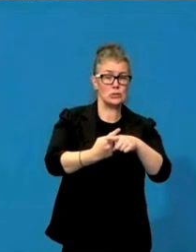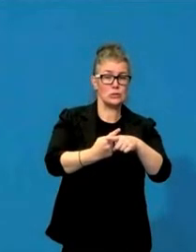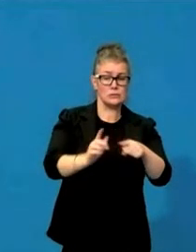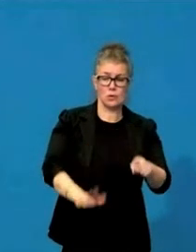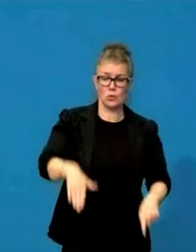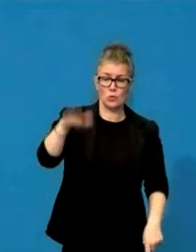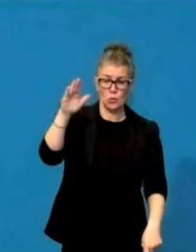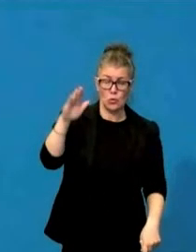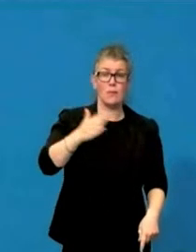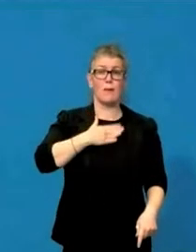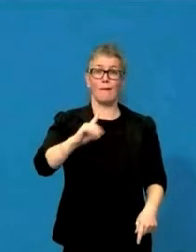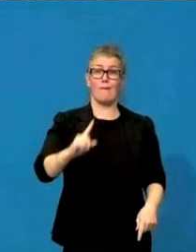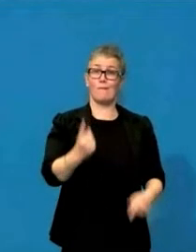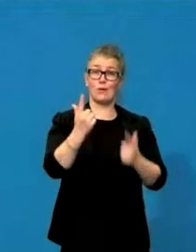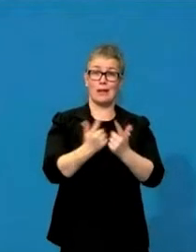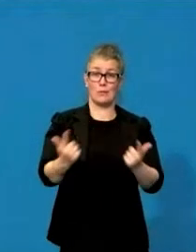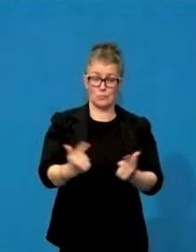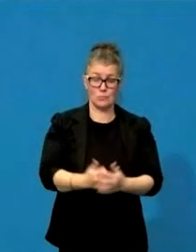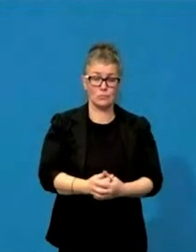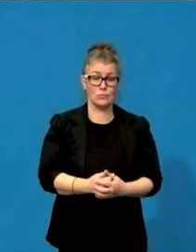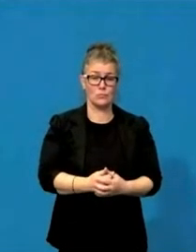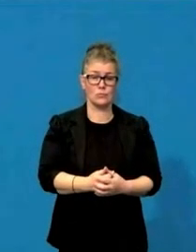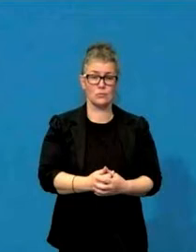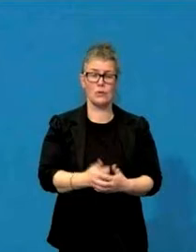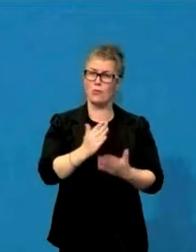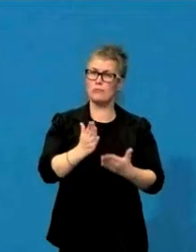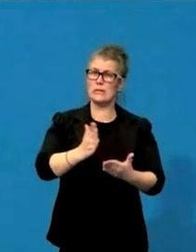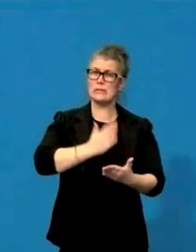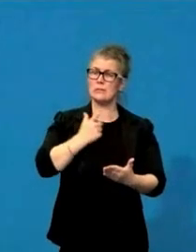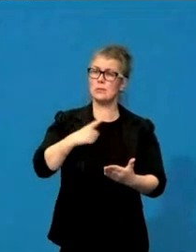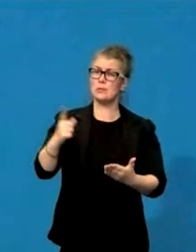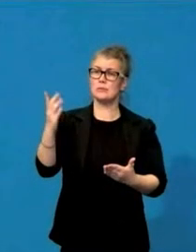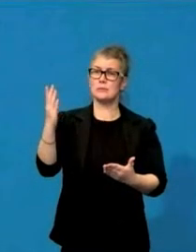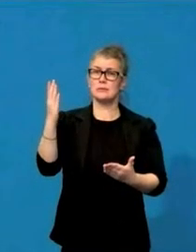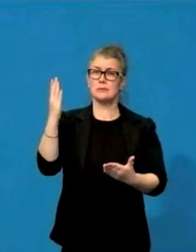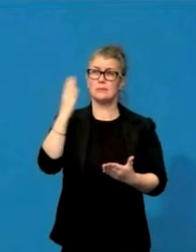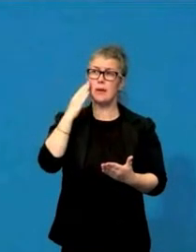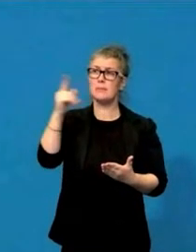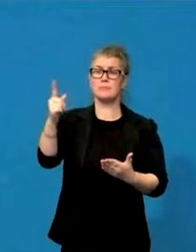language and really interested. Because my mum actually spoke seven different Aboriginal languages.